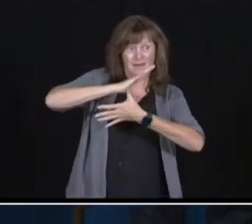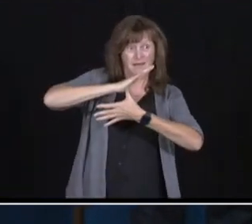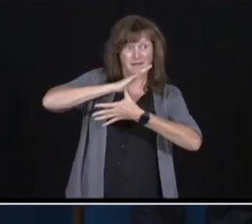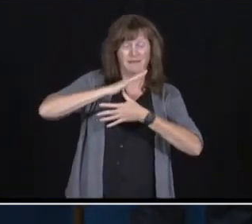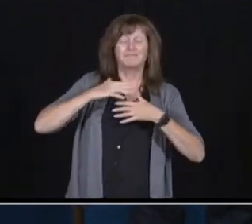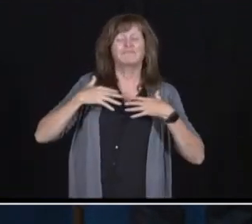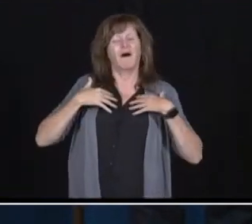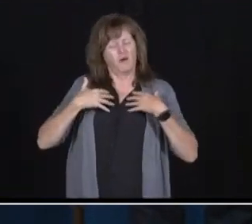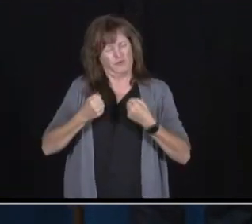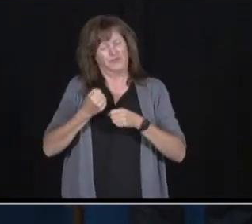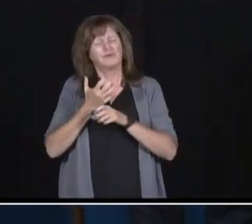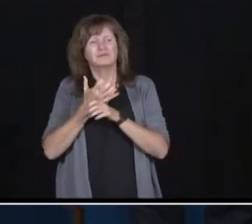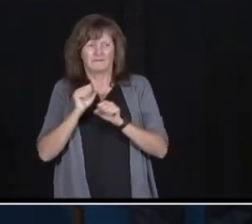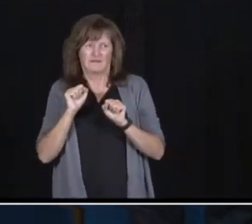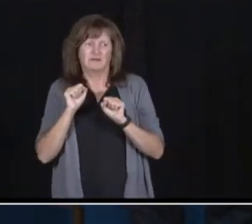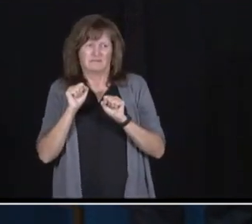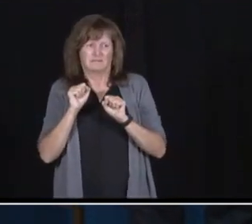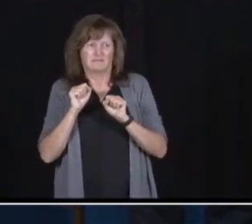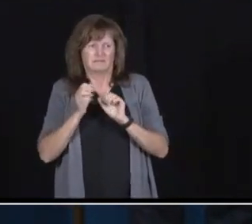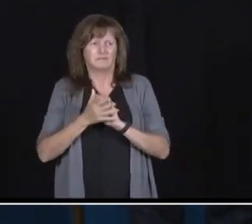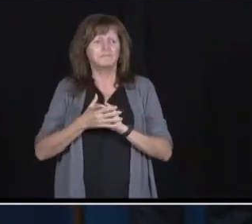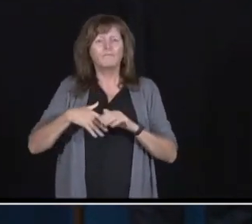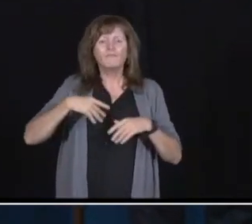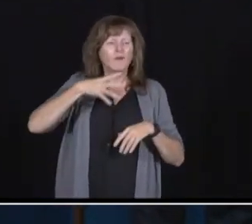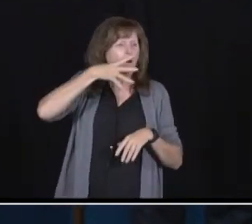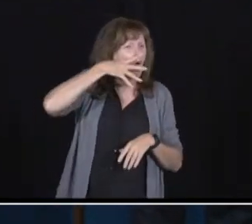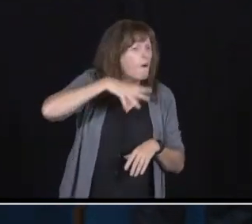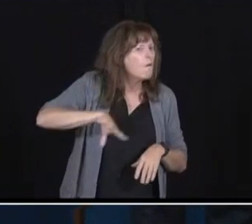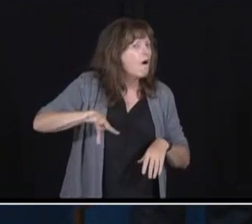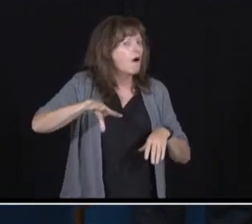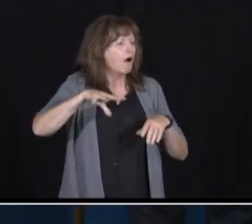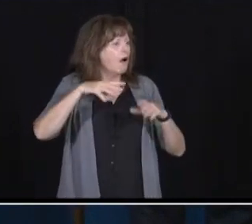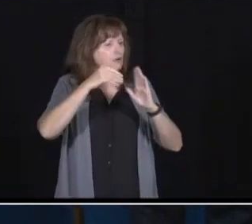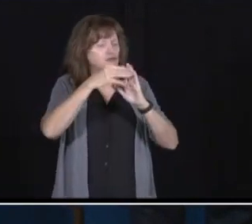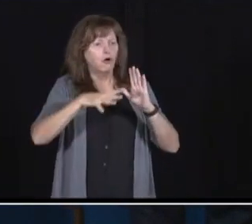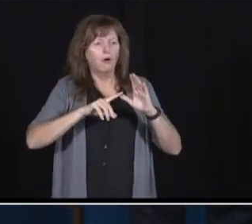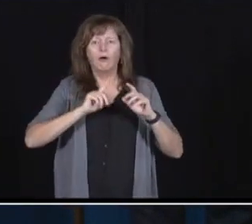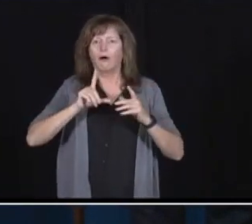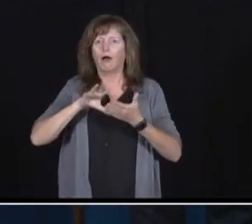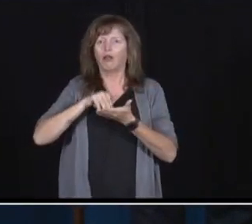But we cannot let our students fall behind. We cannot sacrifice the quality of our